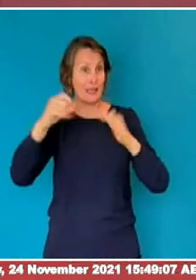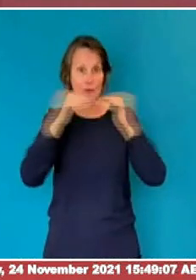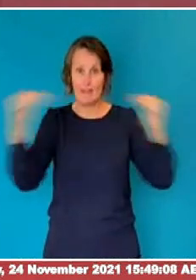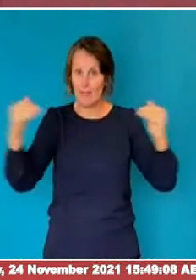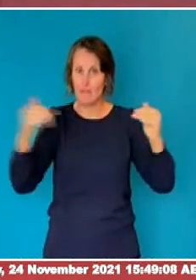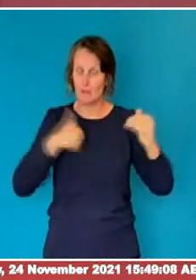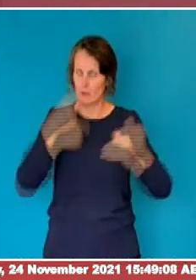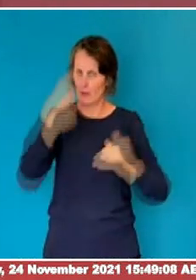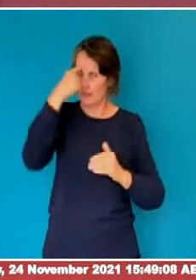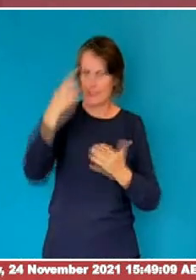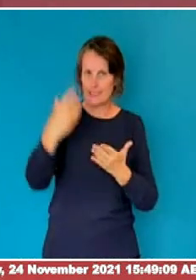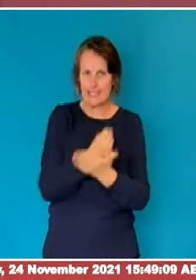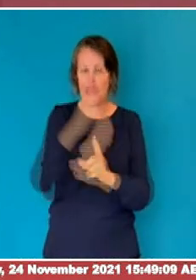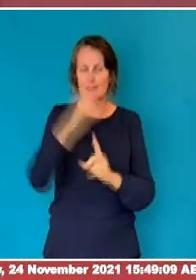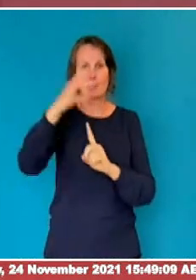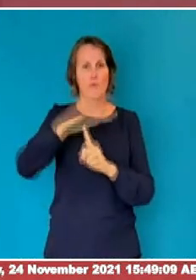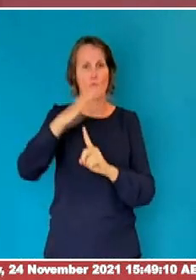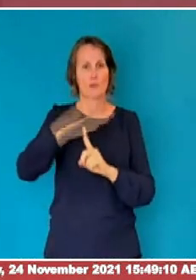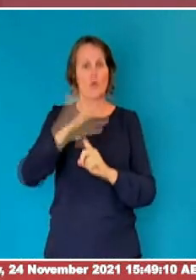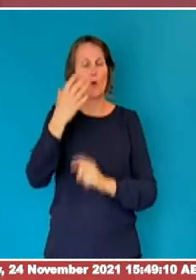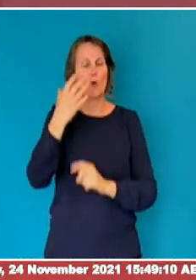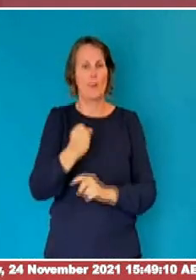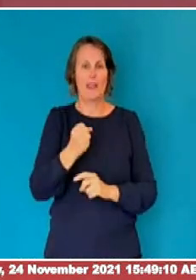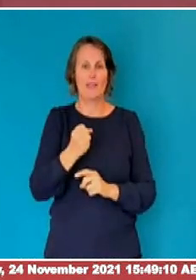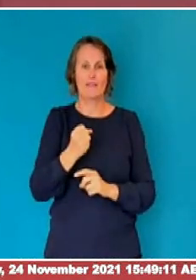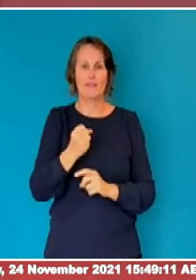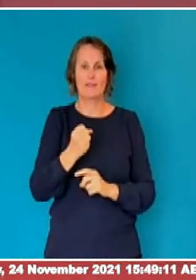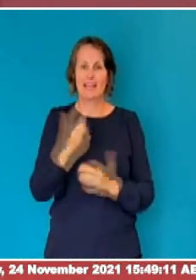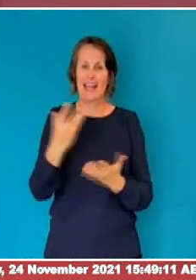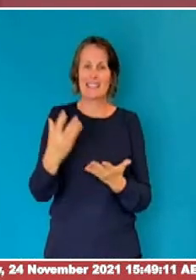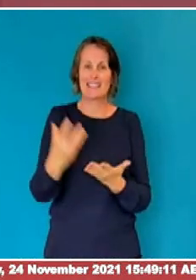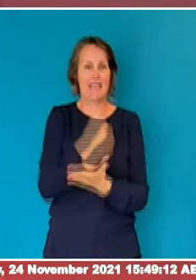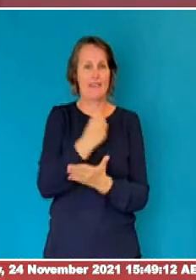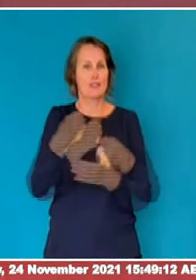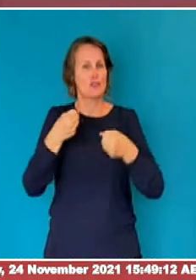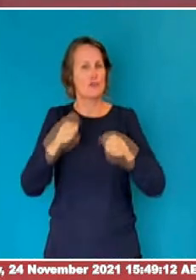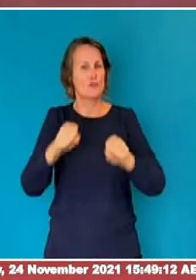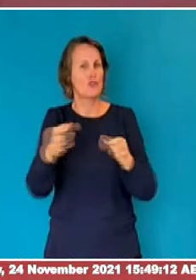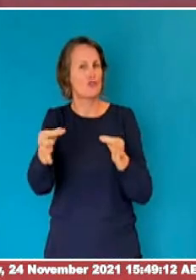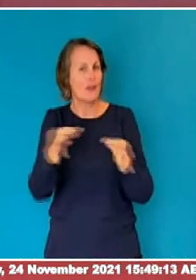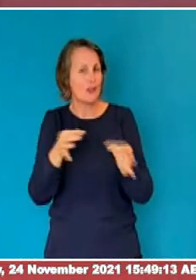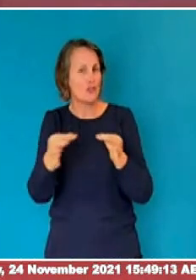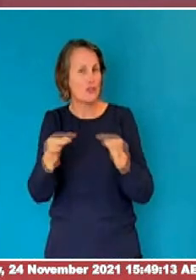We have a clear straight safety strategy, but a big part of that strategy is mental